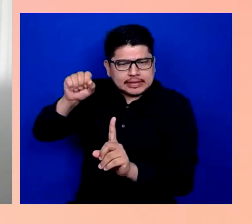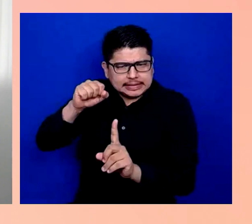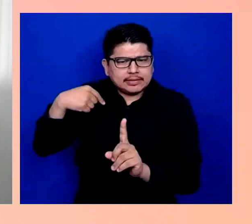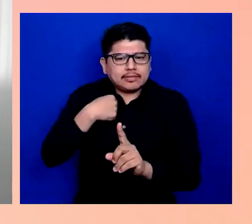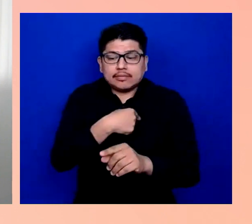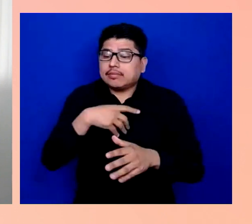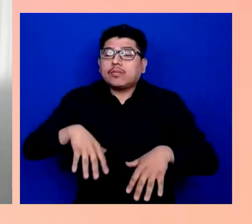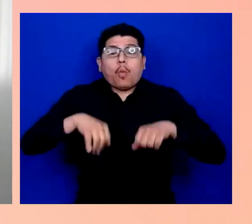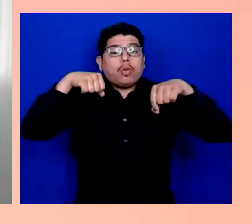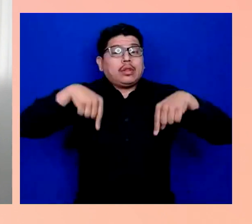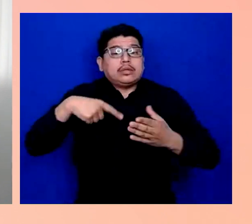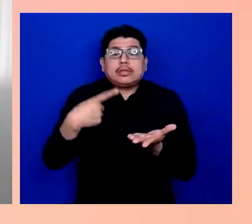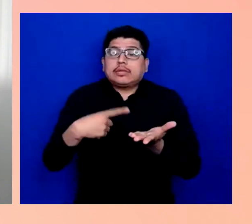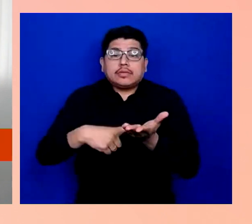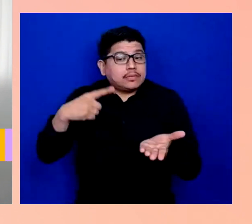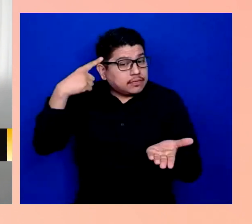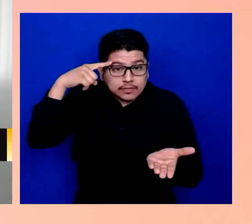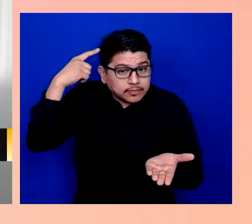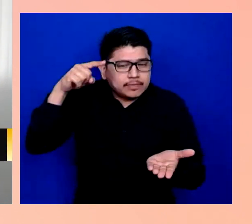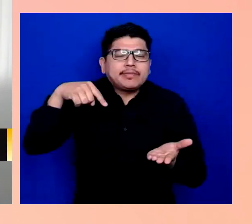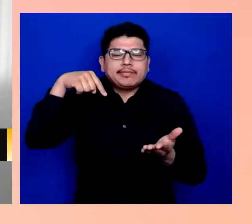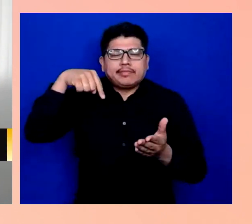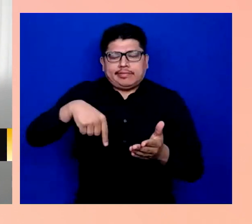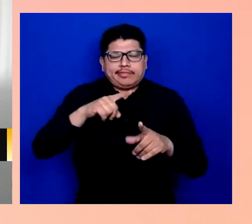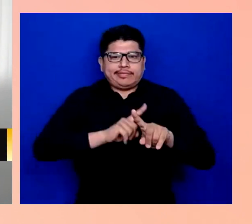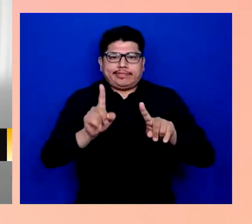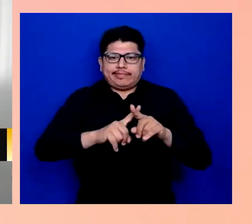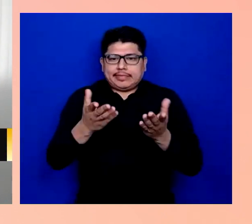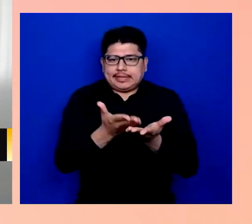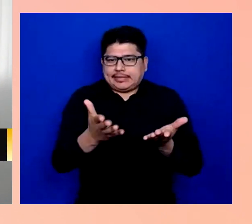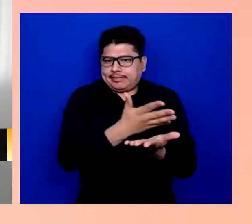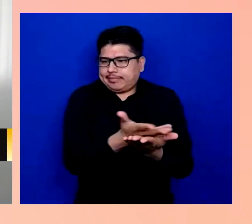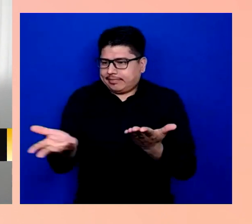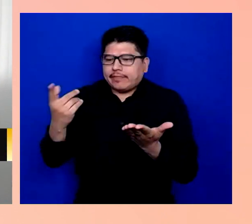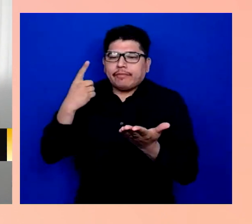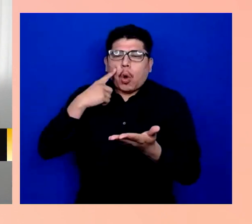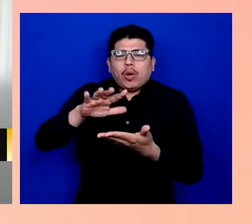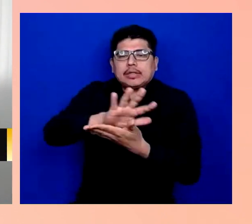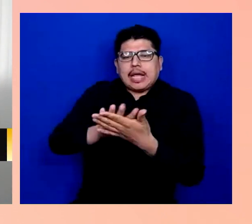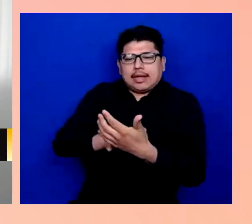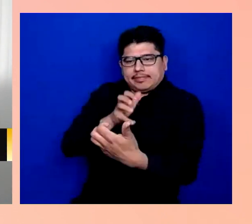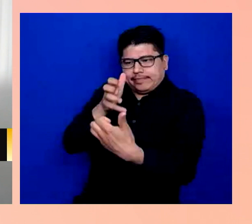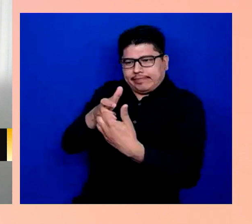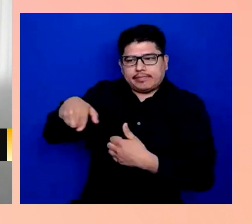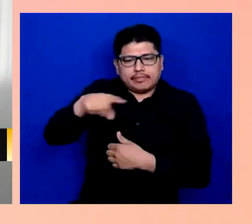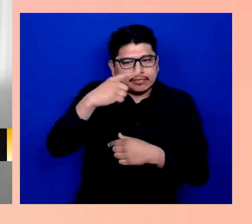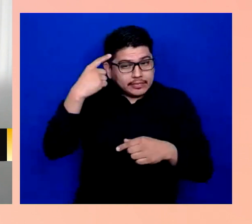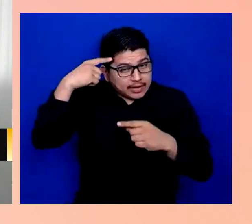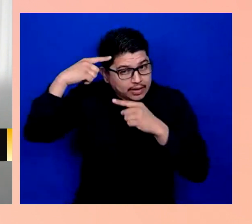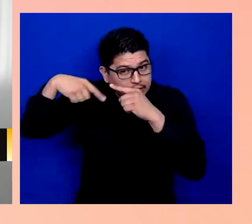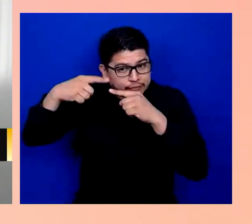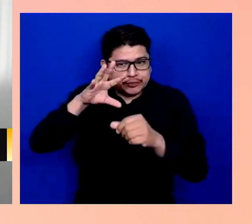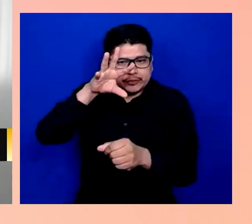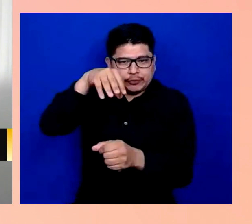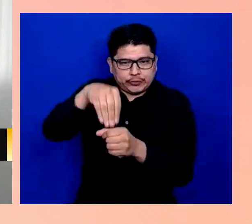how we design for cognitive inclusion, releasing this toolkit as a part of our ongoing journey with the accessibility evolution model.